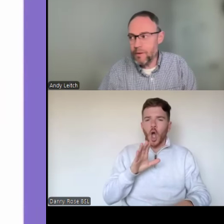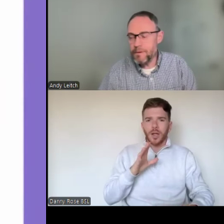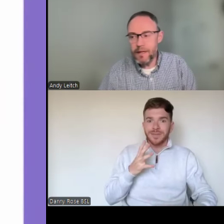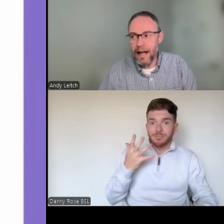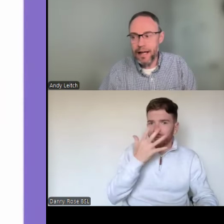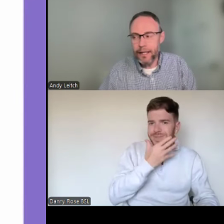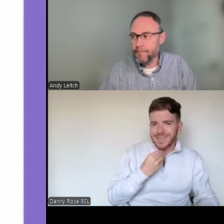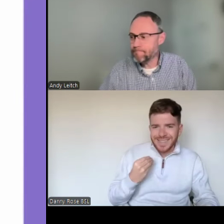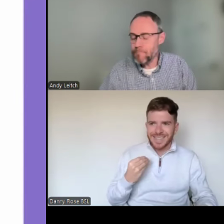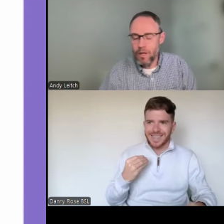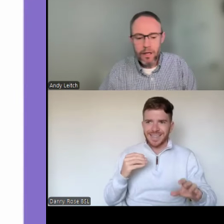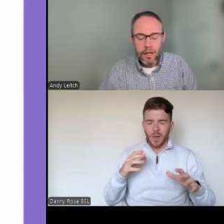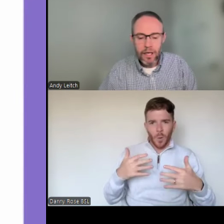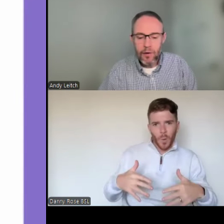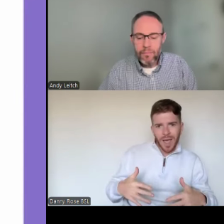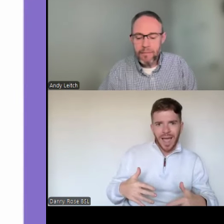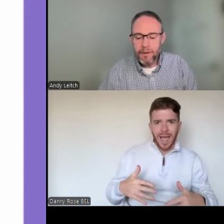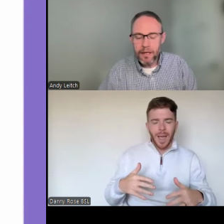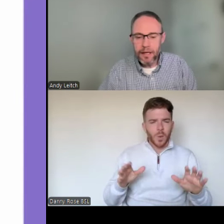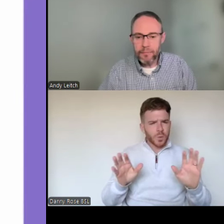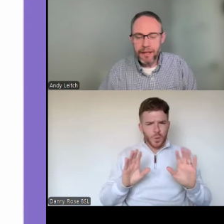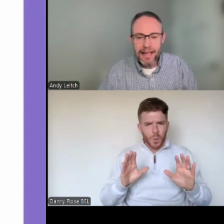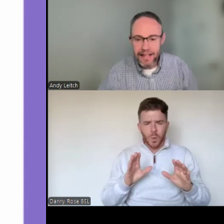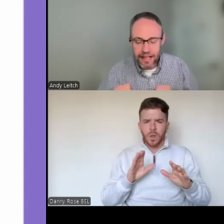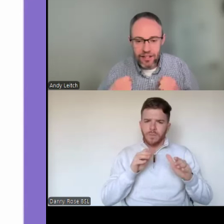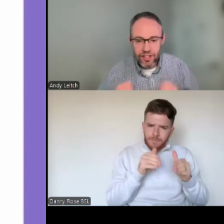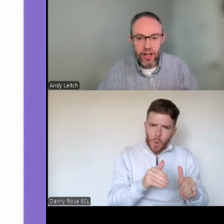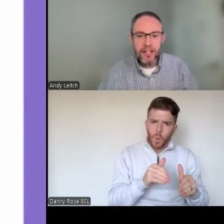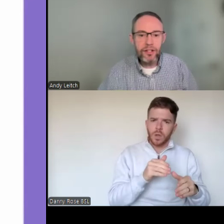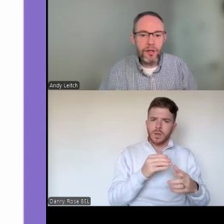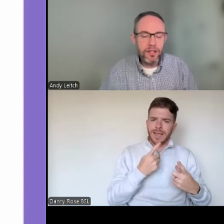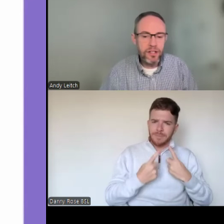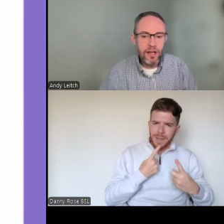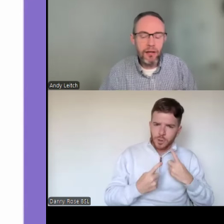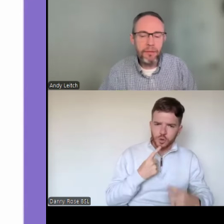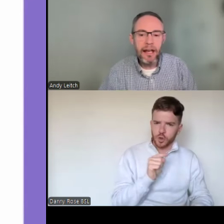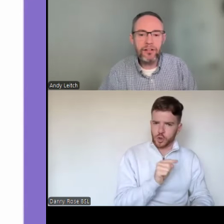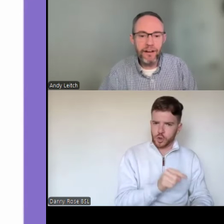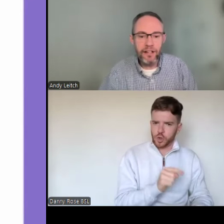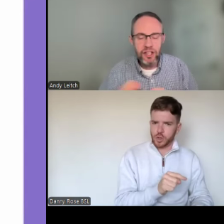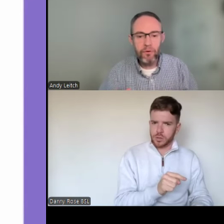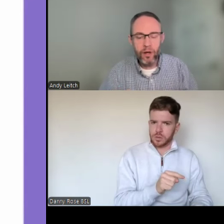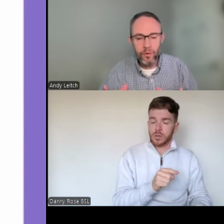We may be keen to get stuck into doing the design, but in actual fact, at this point,